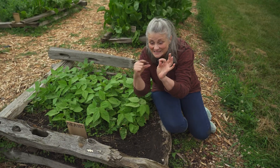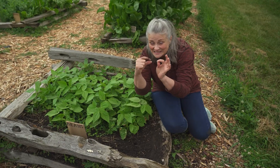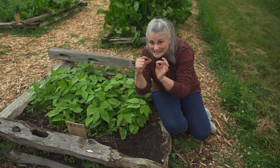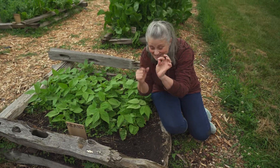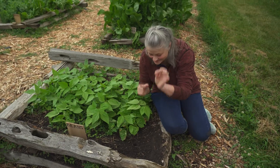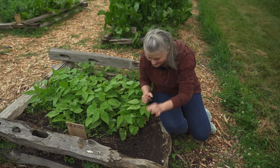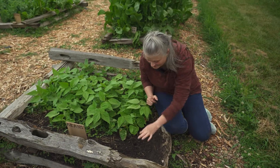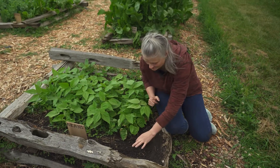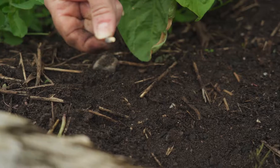I have my seed.